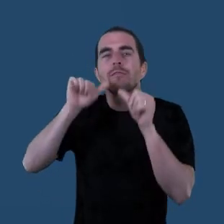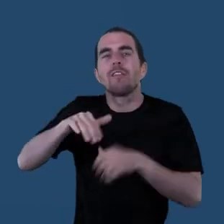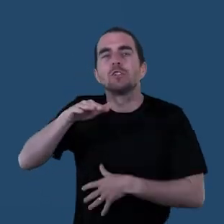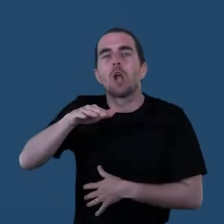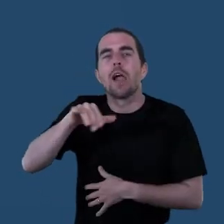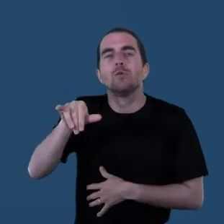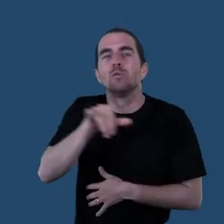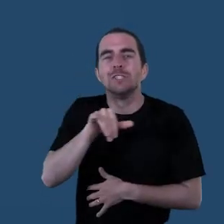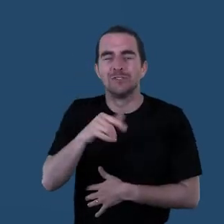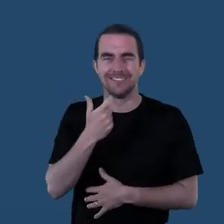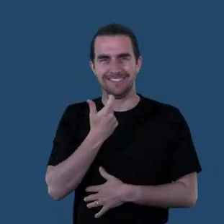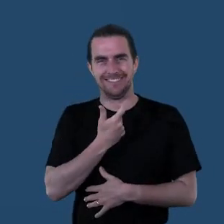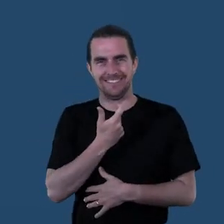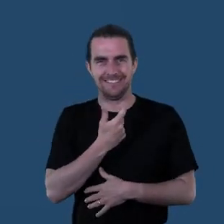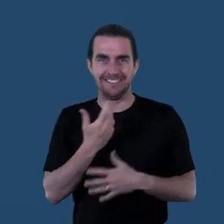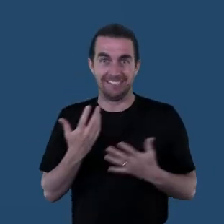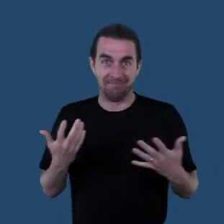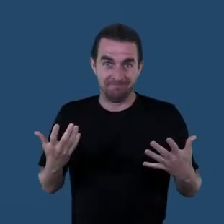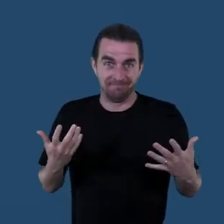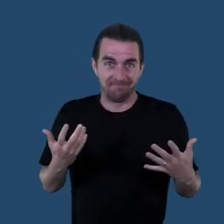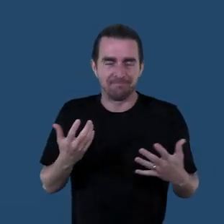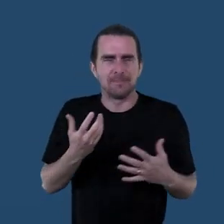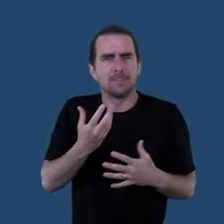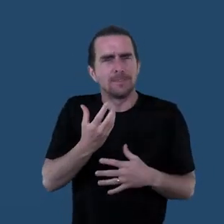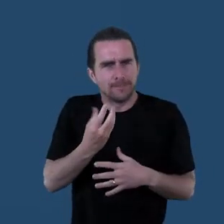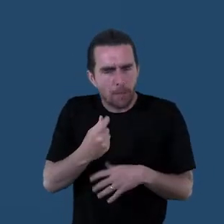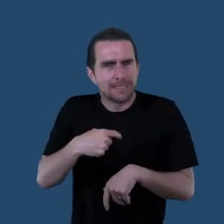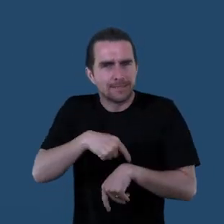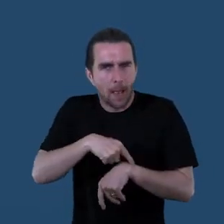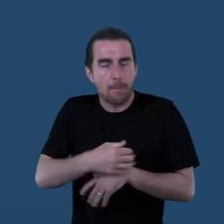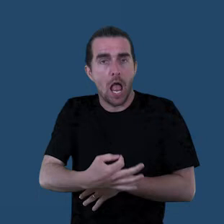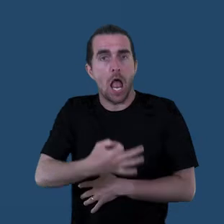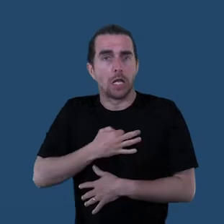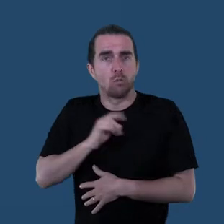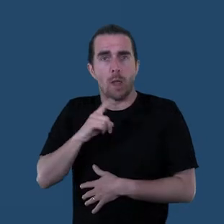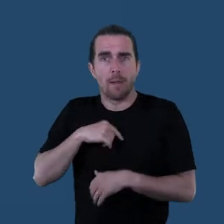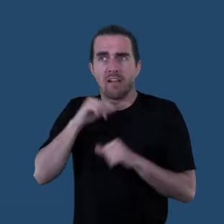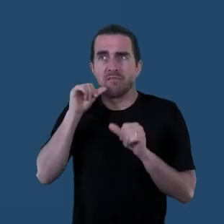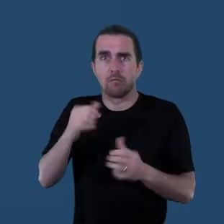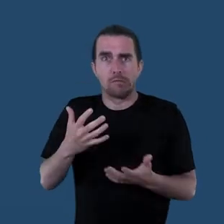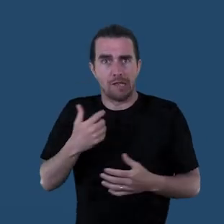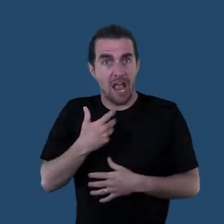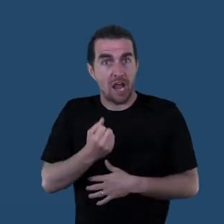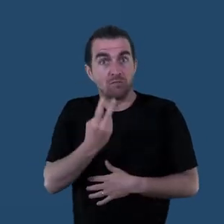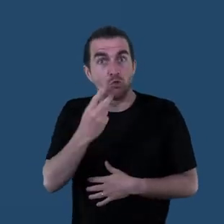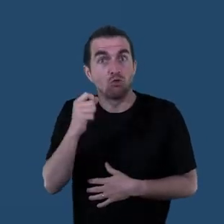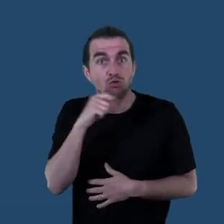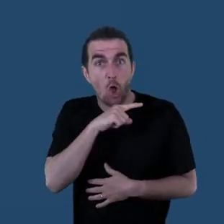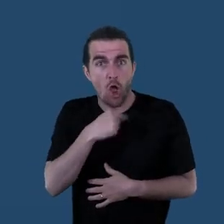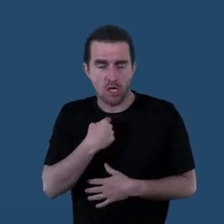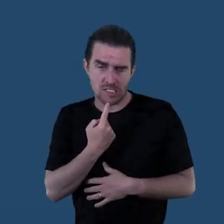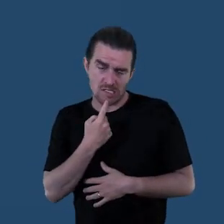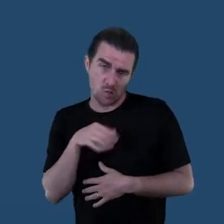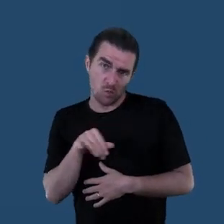surely. (chuckling) It's just like that actually, sometimes. I have two sons that I could,